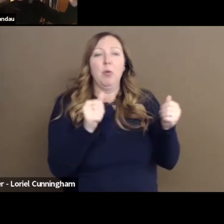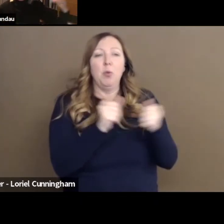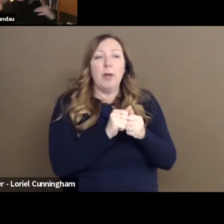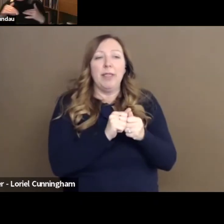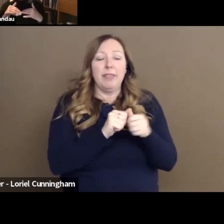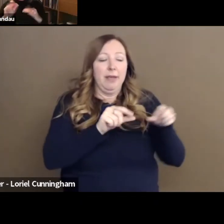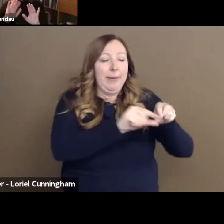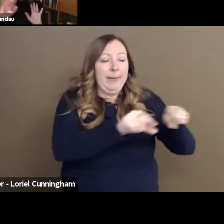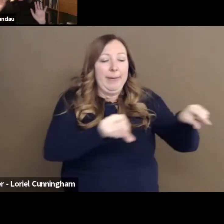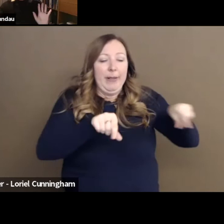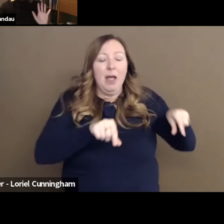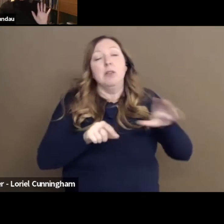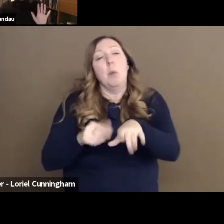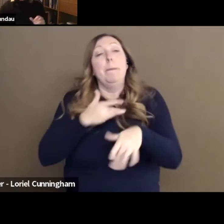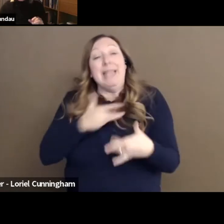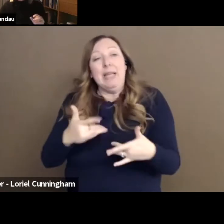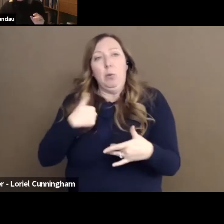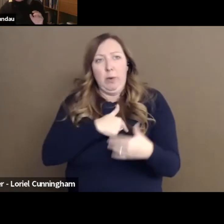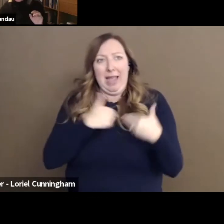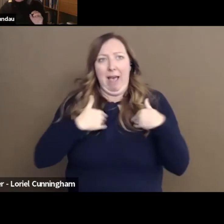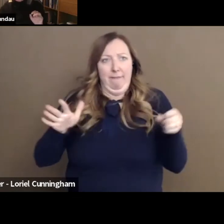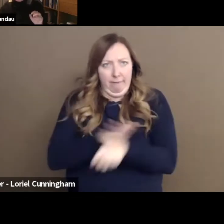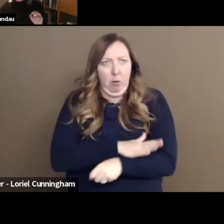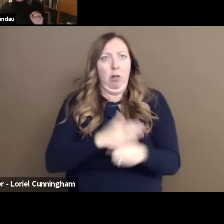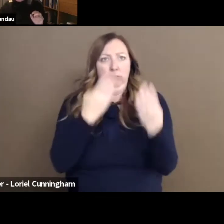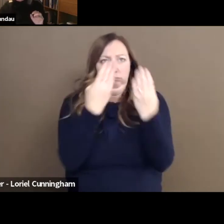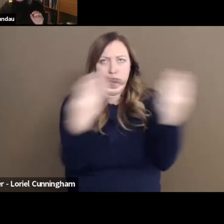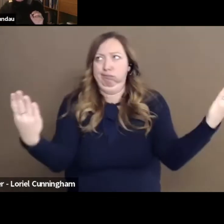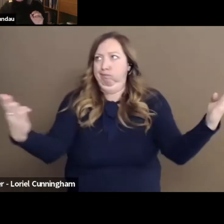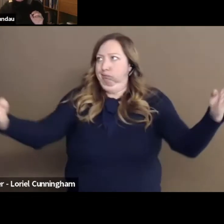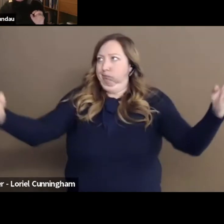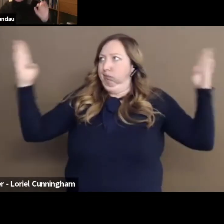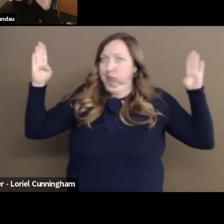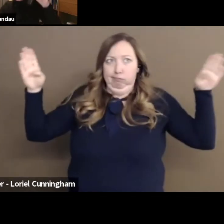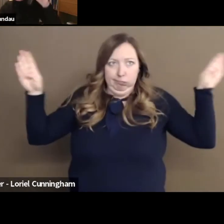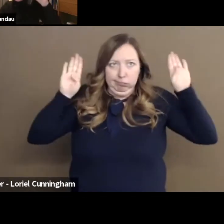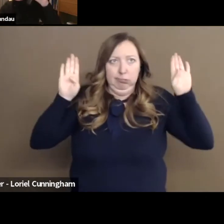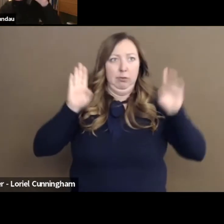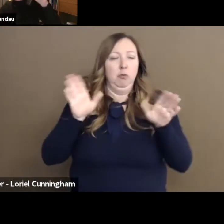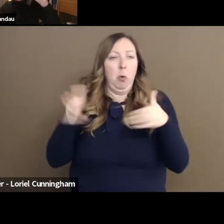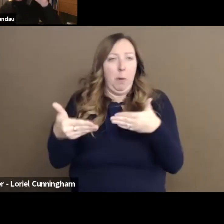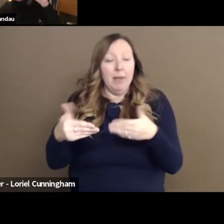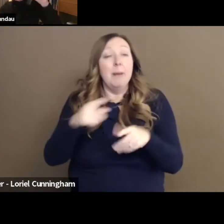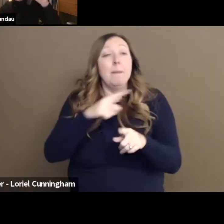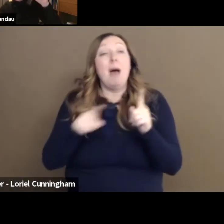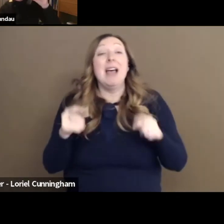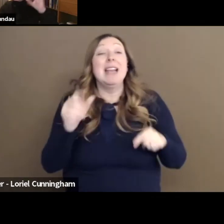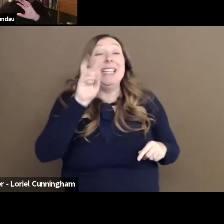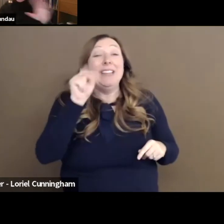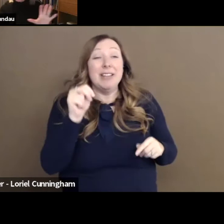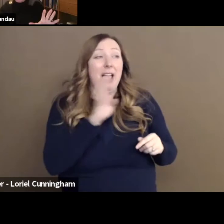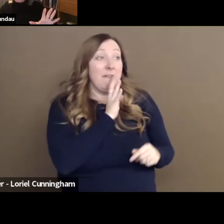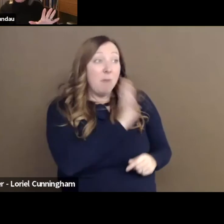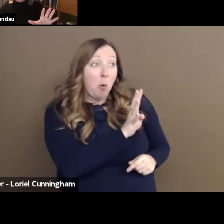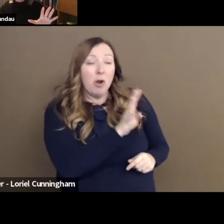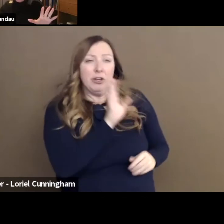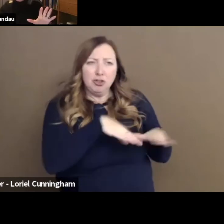rooms and they're good at using geometry but they can even do it at four years old with just a tiny little curve so